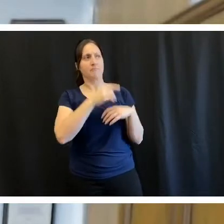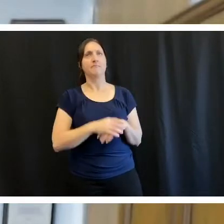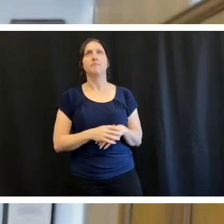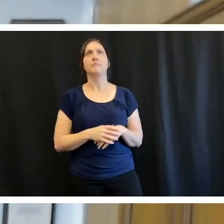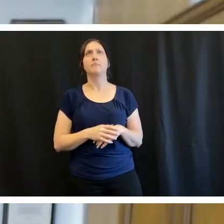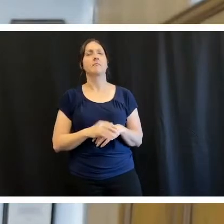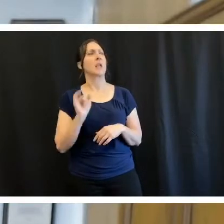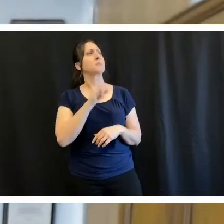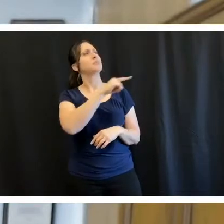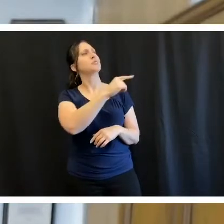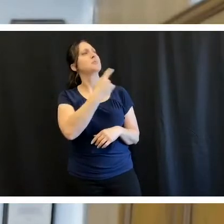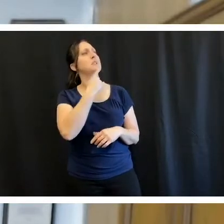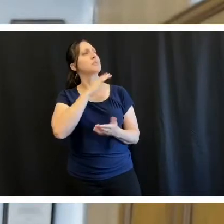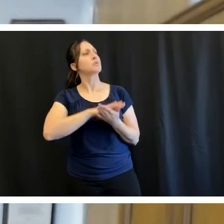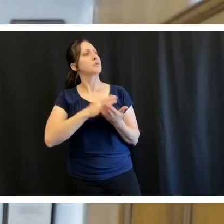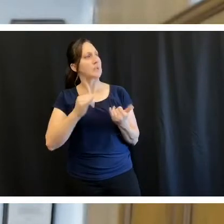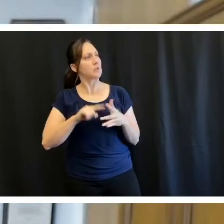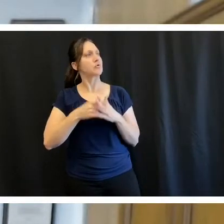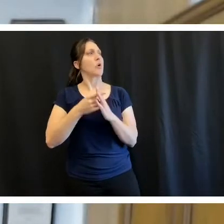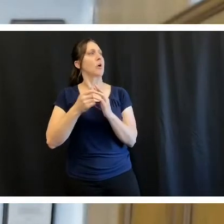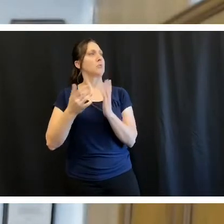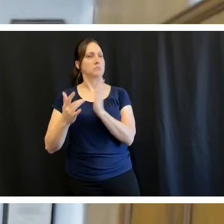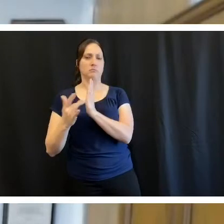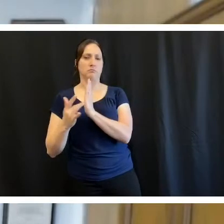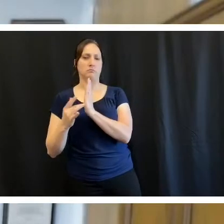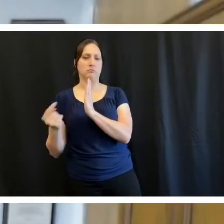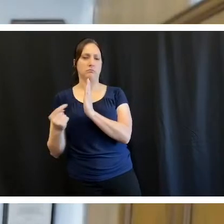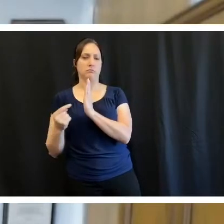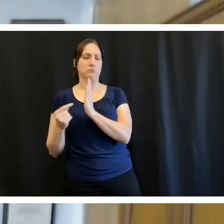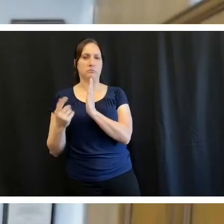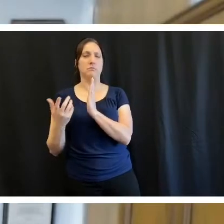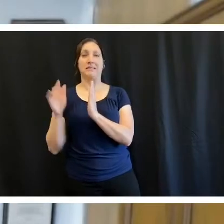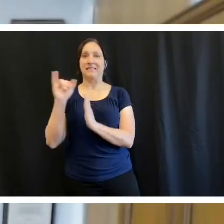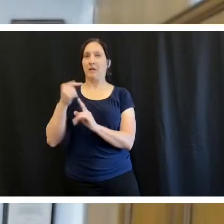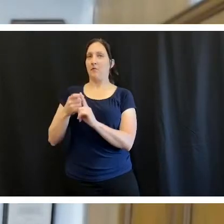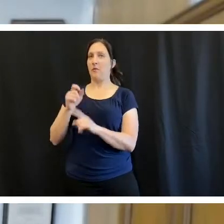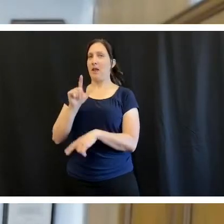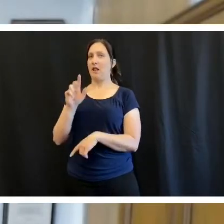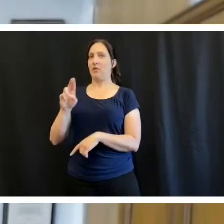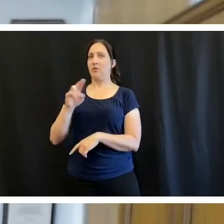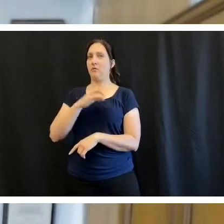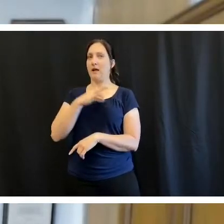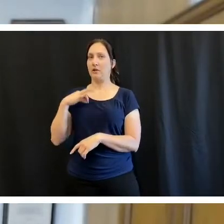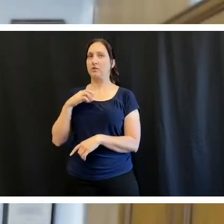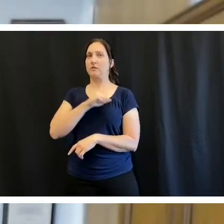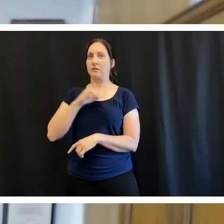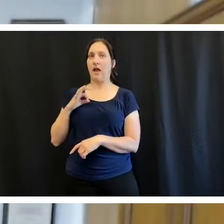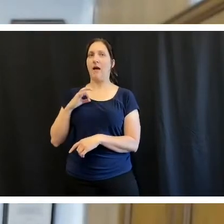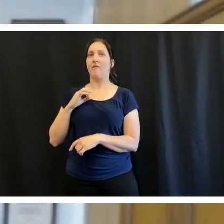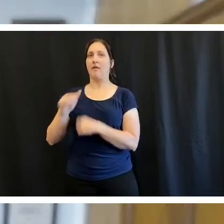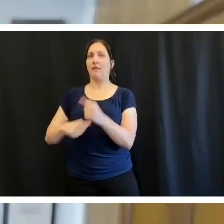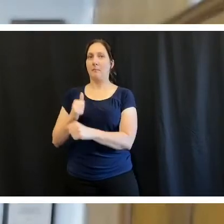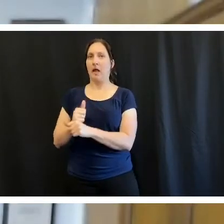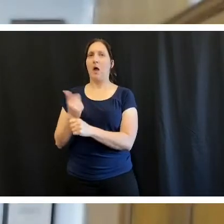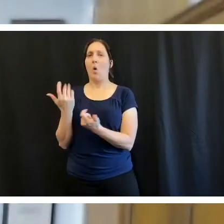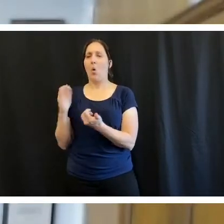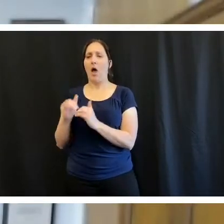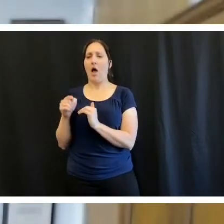and a number of examples of what LU faculty and staff and alumni are doing to help during this time of crisis.